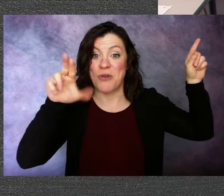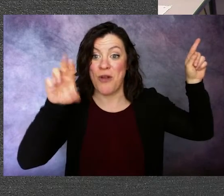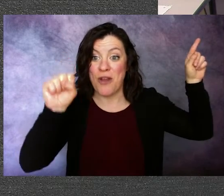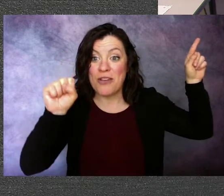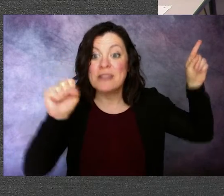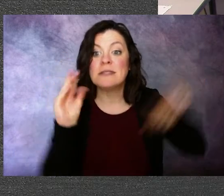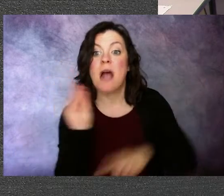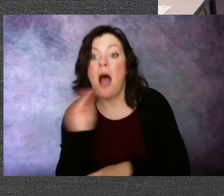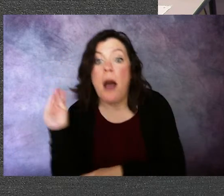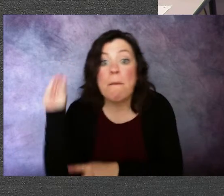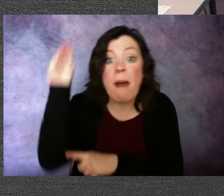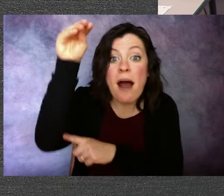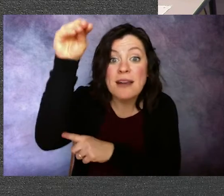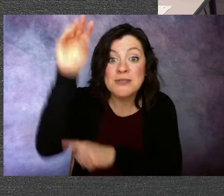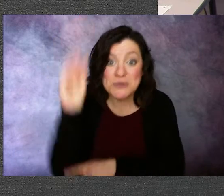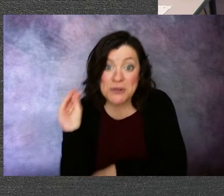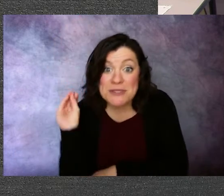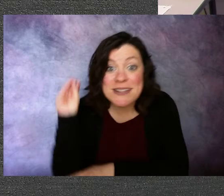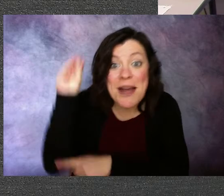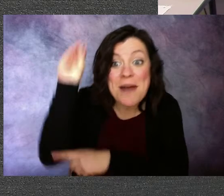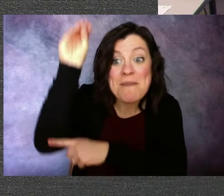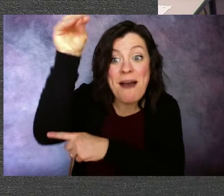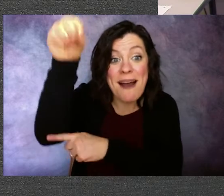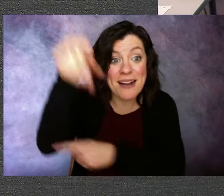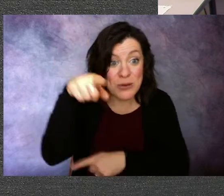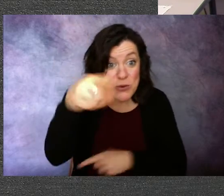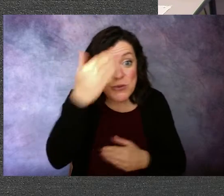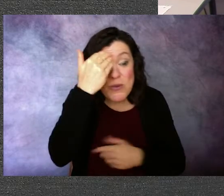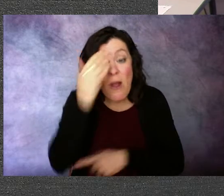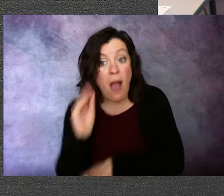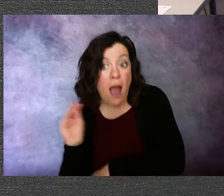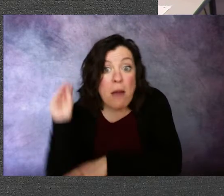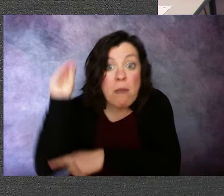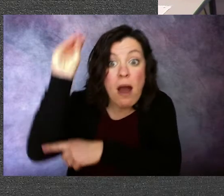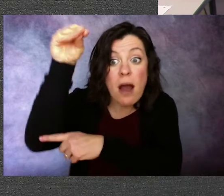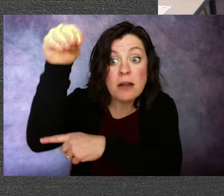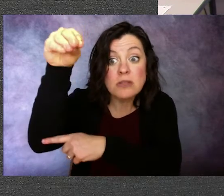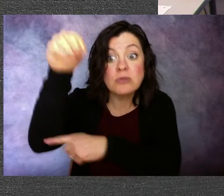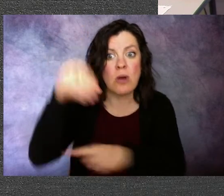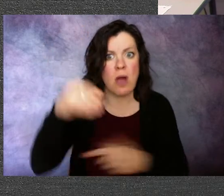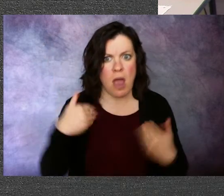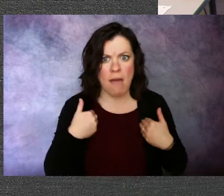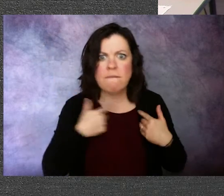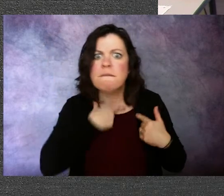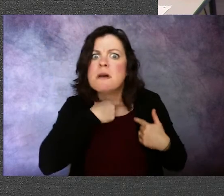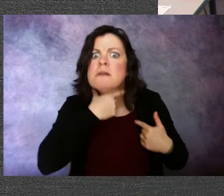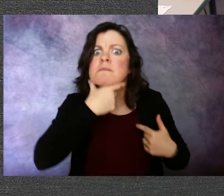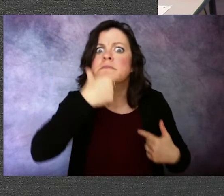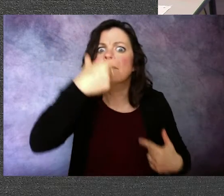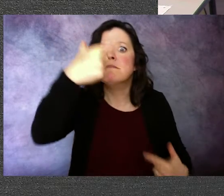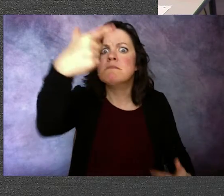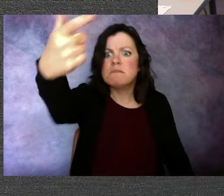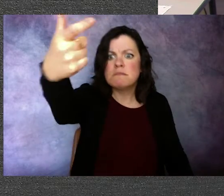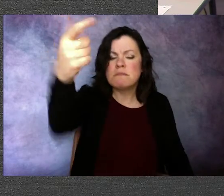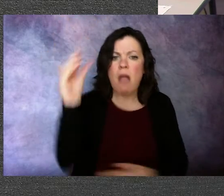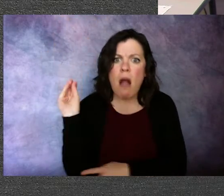The apatosaurus, the apatosaurus Oh do you know the apatosaurus Who has a very long neck